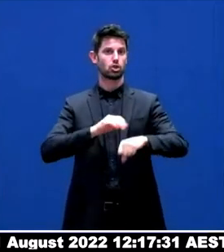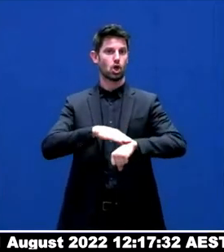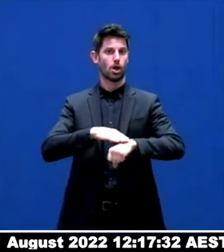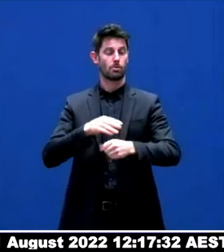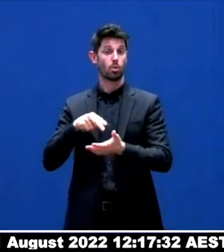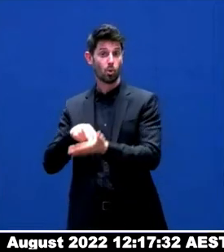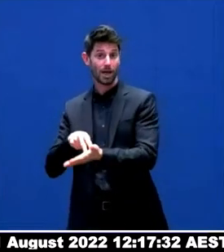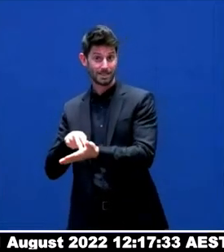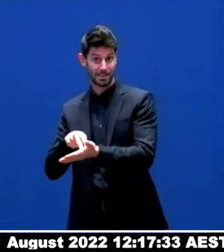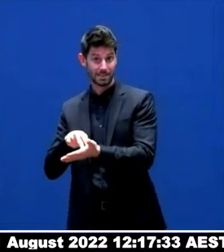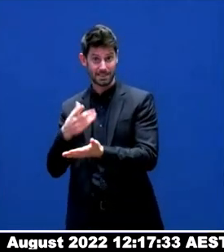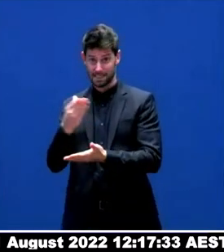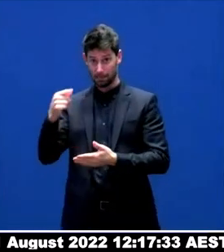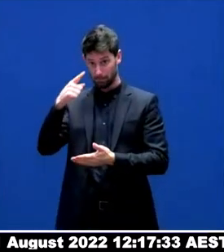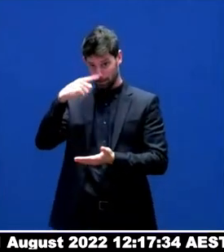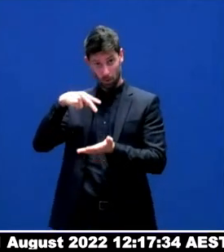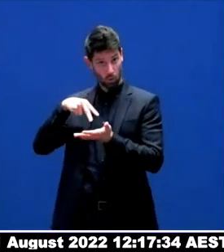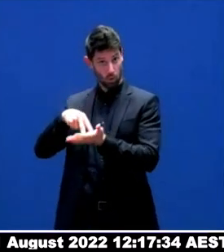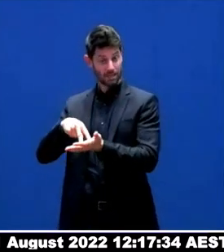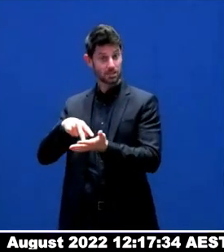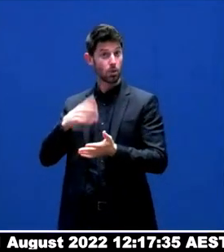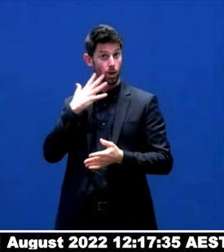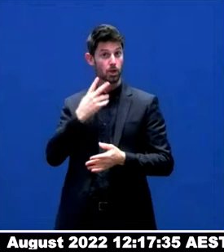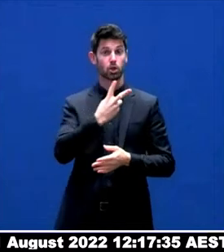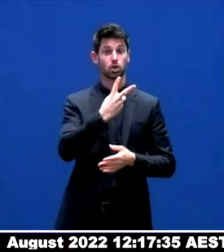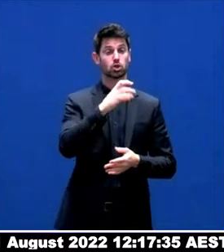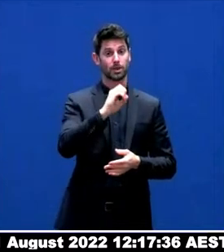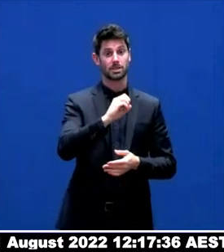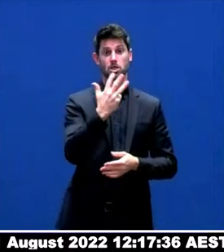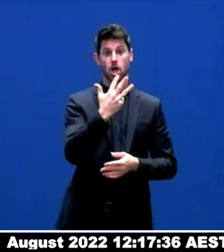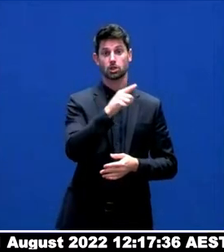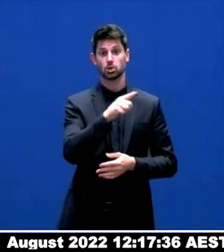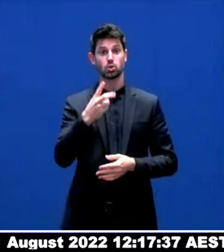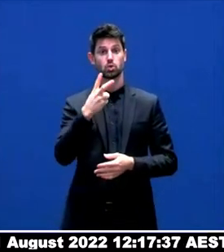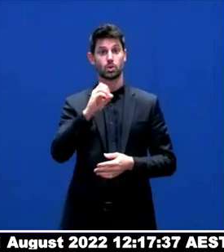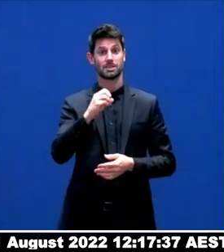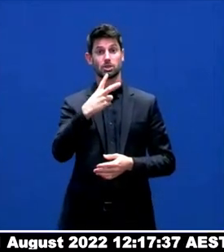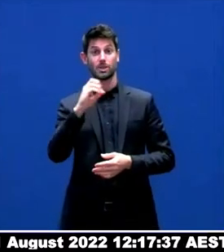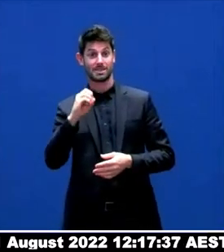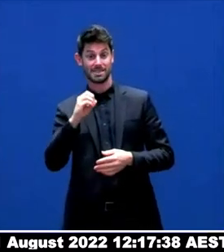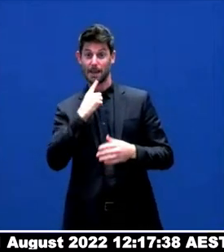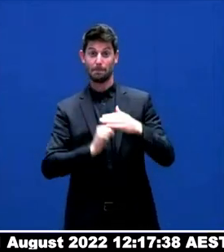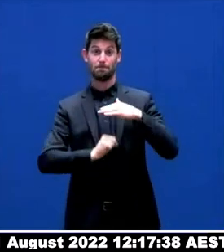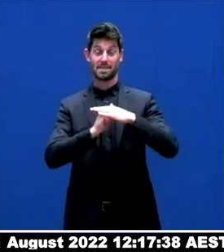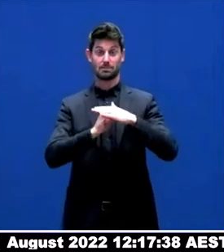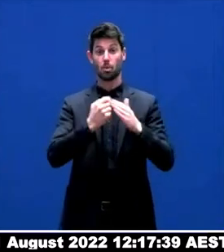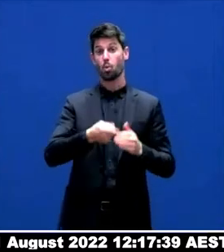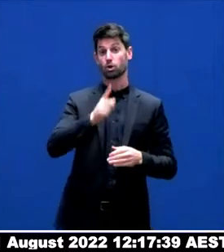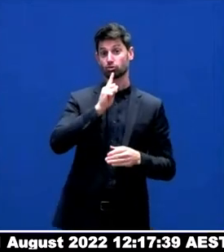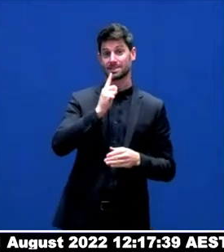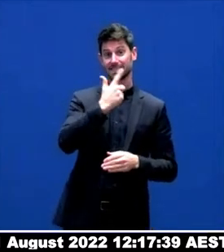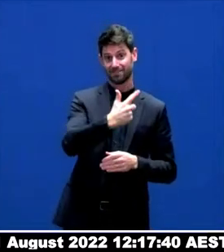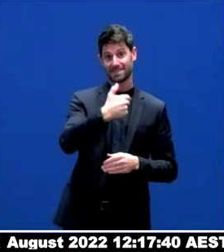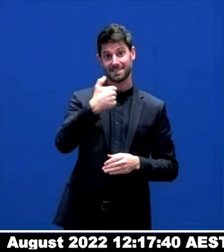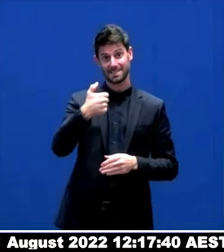And for the period 2019 to 2020, that's 176.3 months.